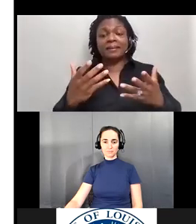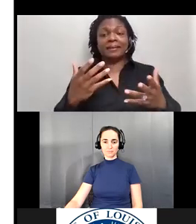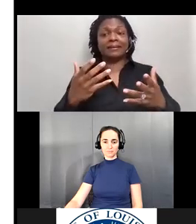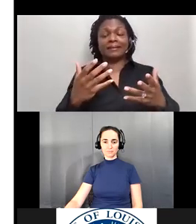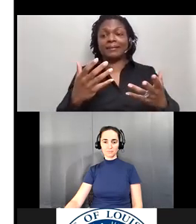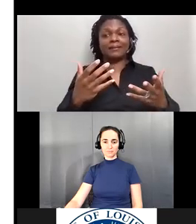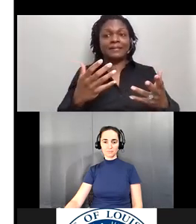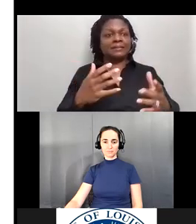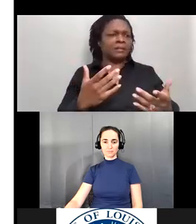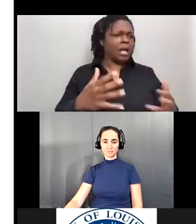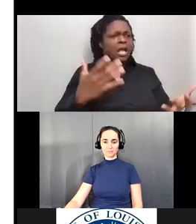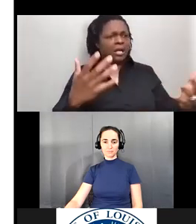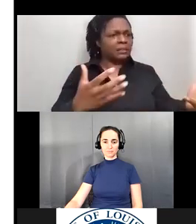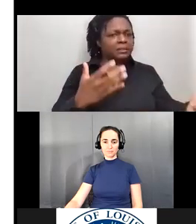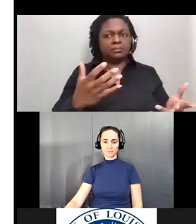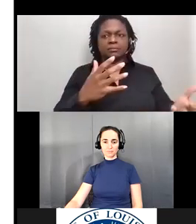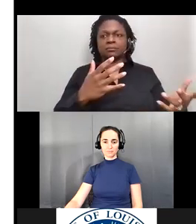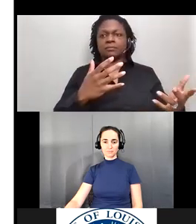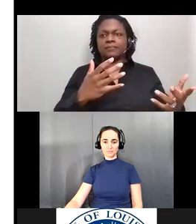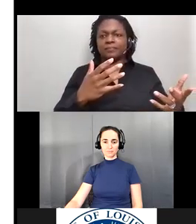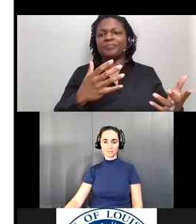the best to interact with and we could 15:54:35 have done it better but they just